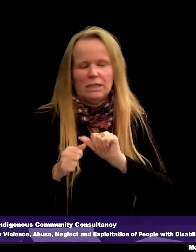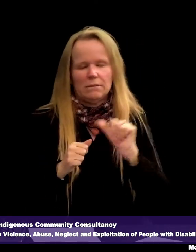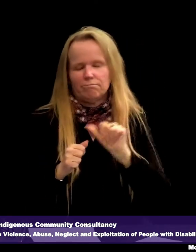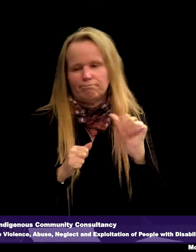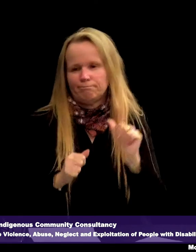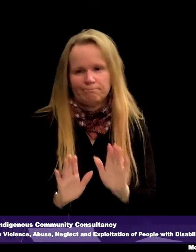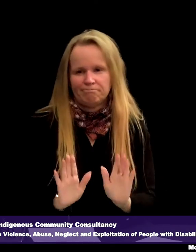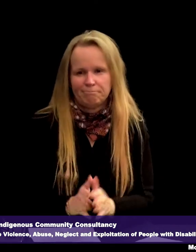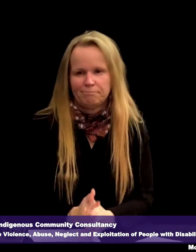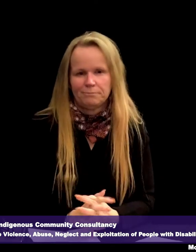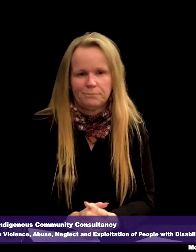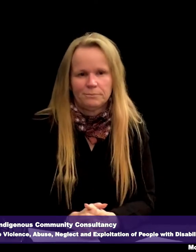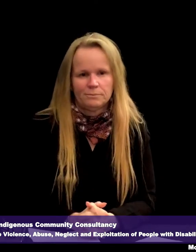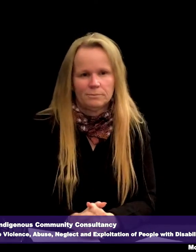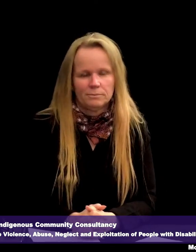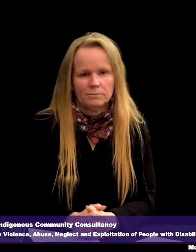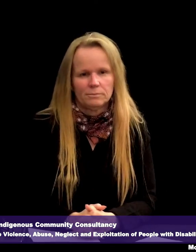It's impossible to make a good plan and to make things better.